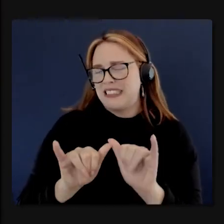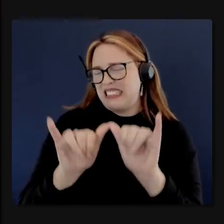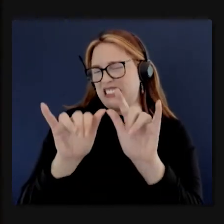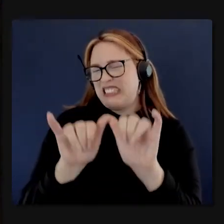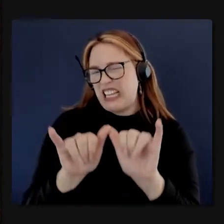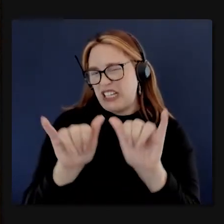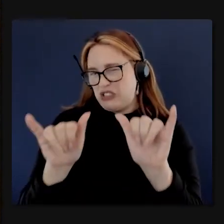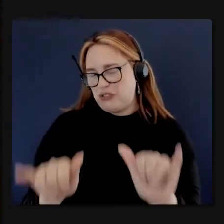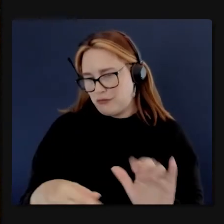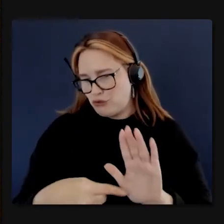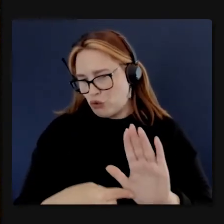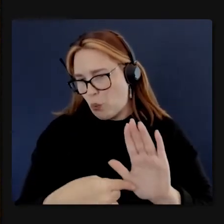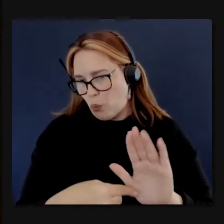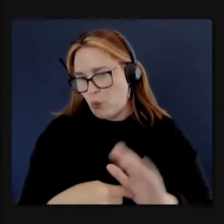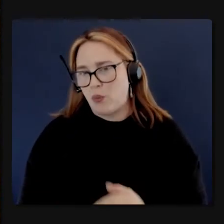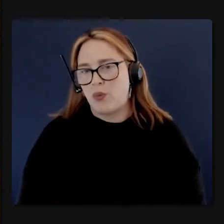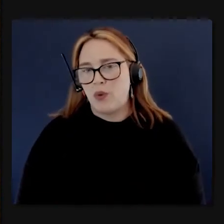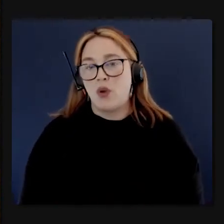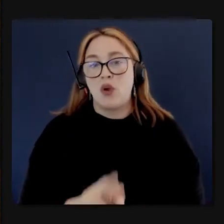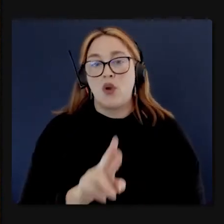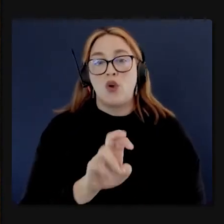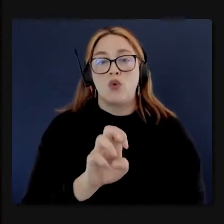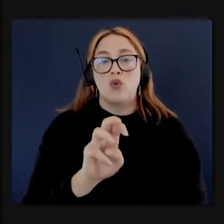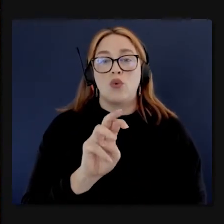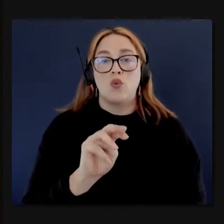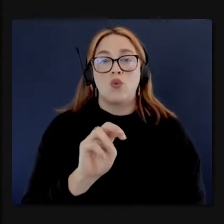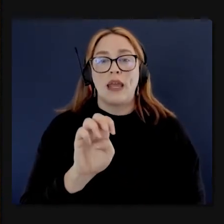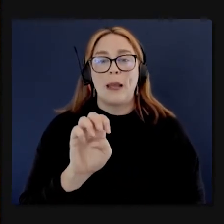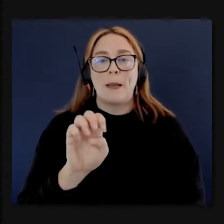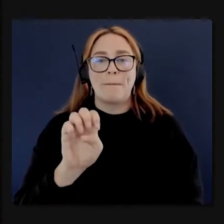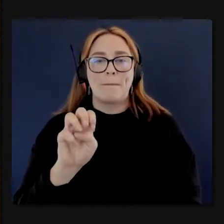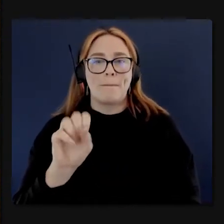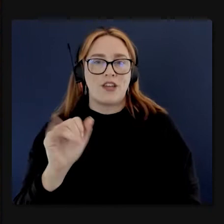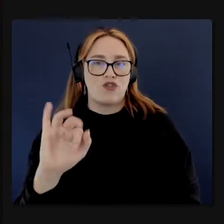The last station of our work, is the remeshing.